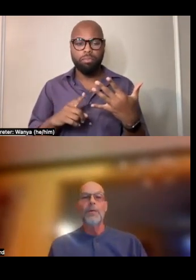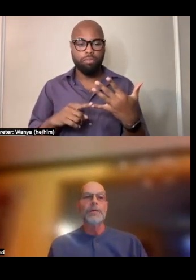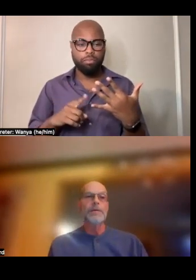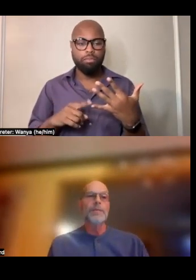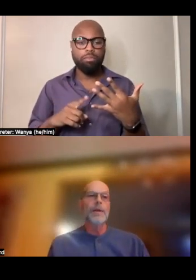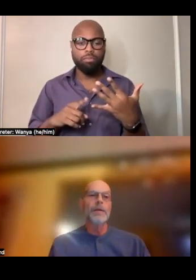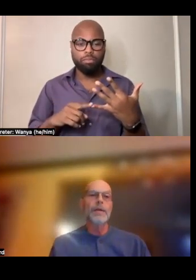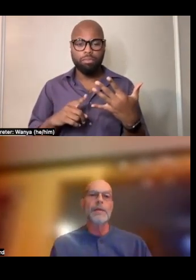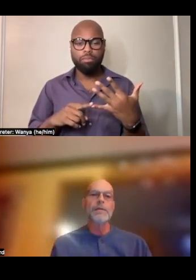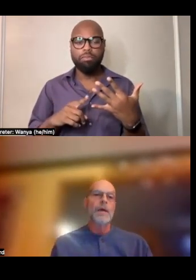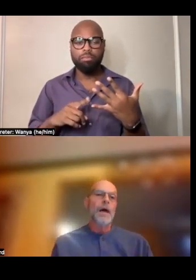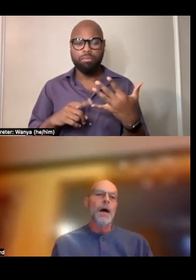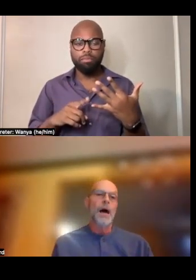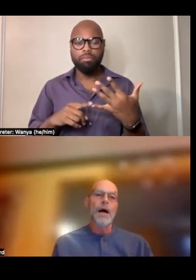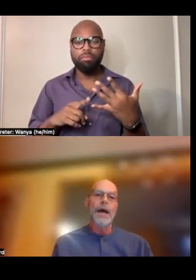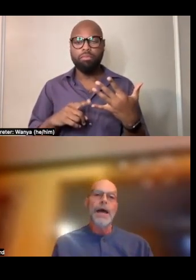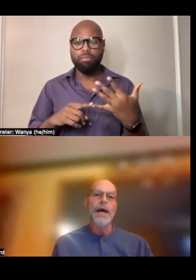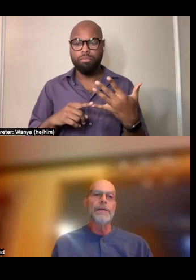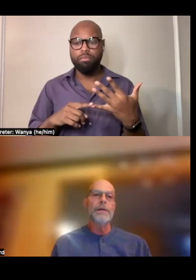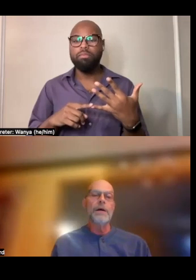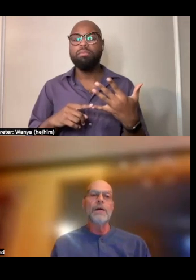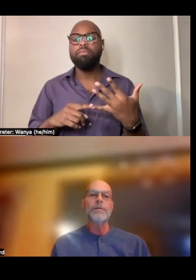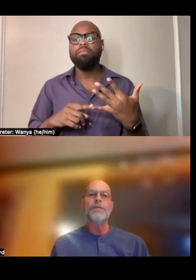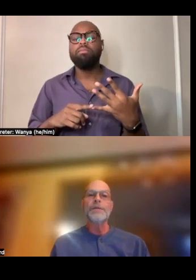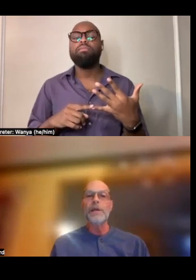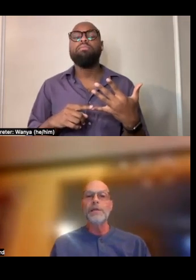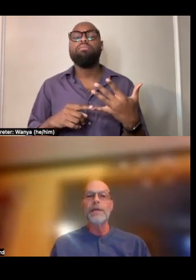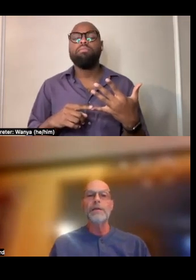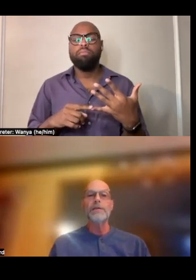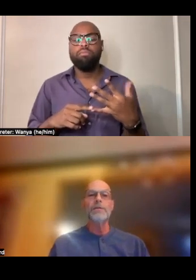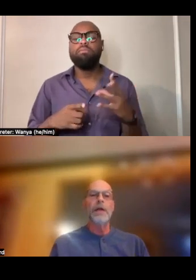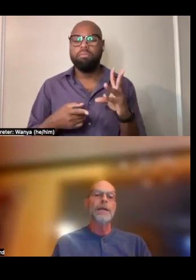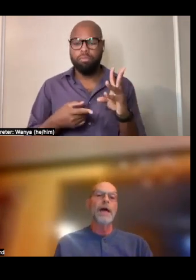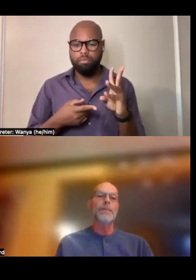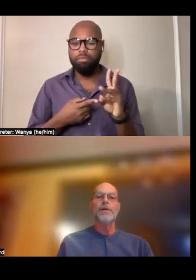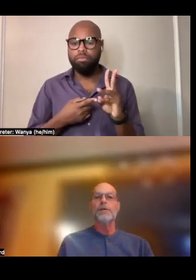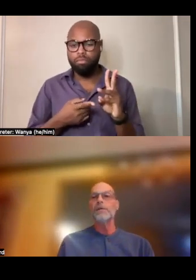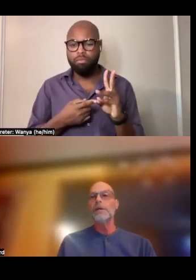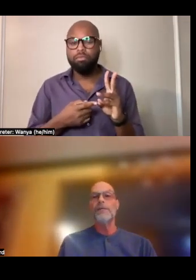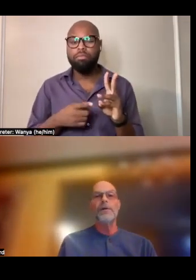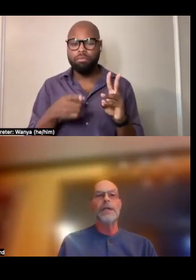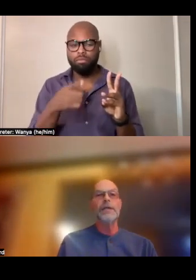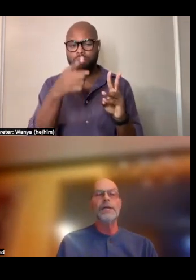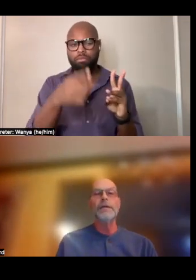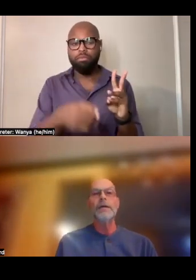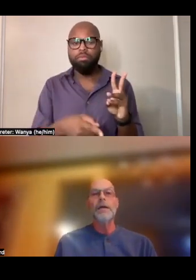people with disabilities and and to facilitate additional adaptations if they're needed.